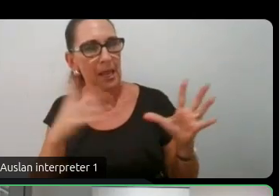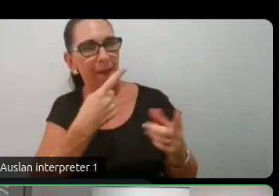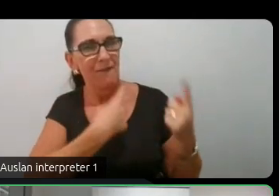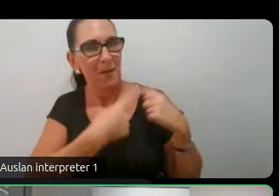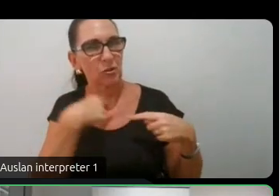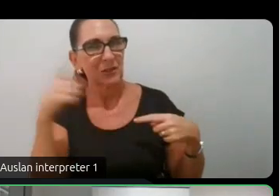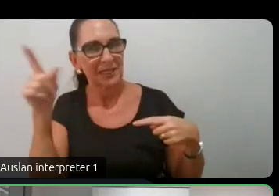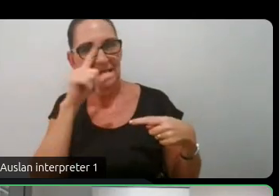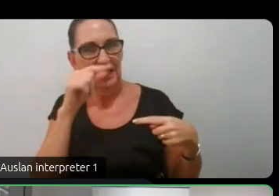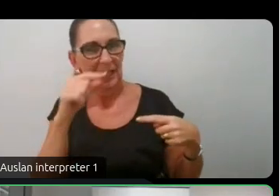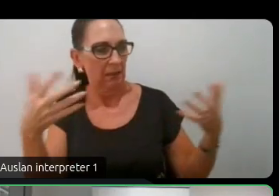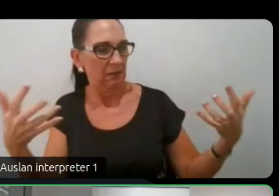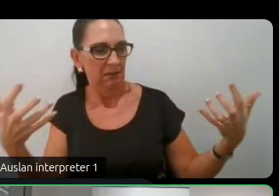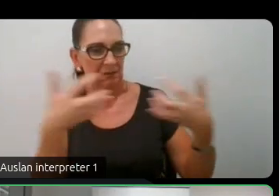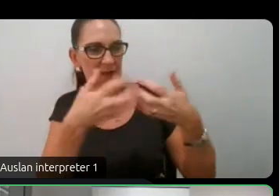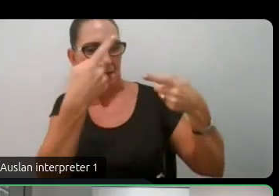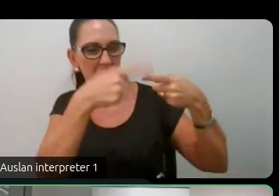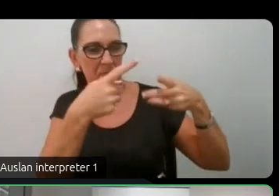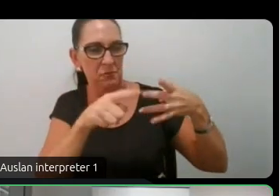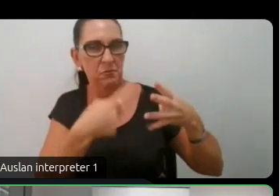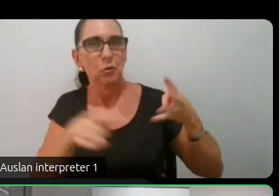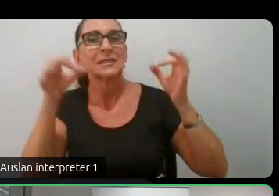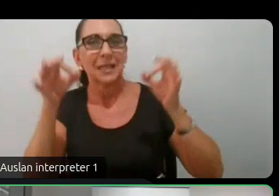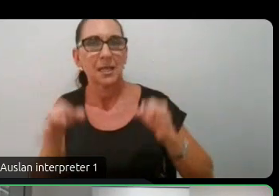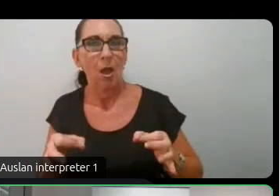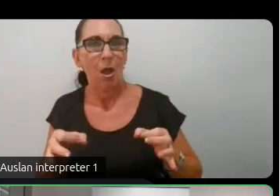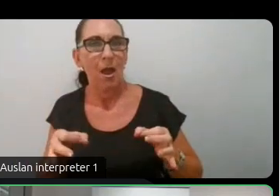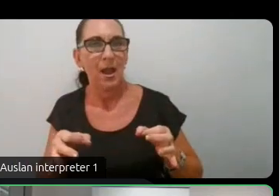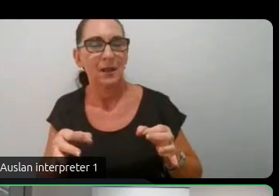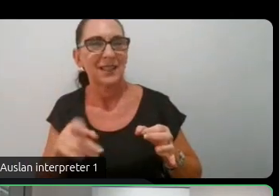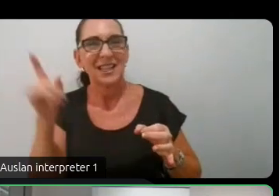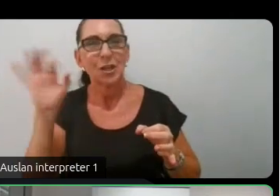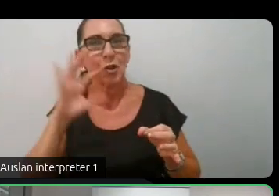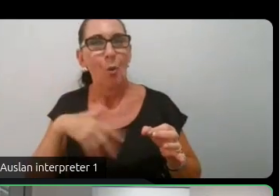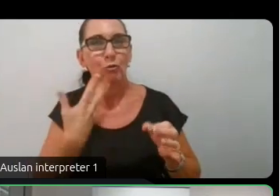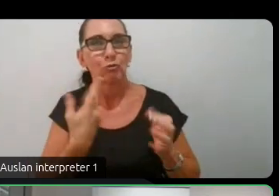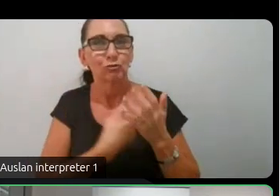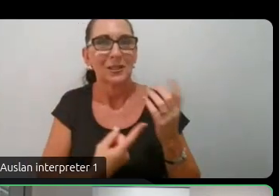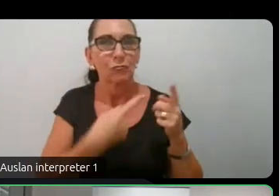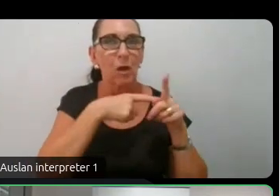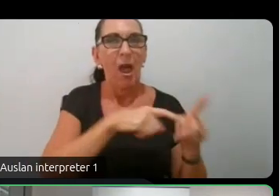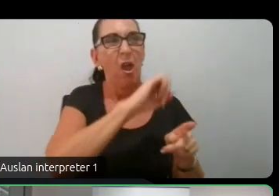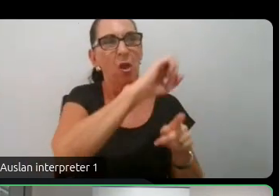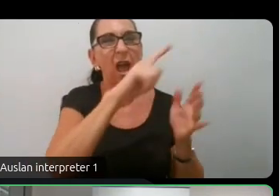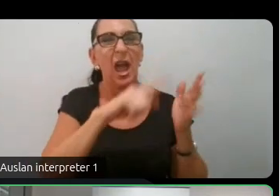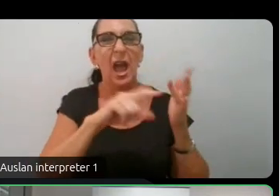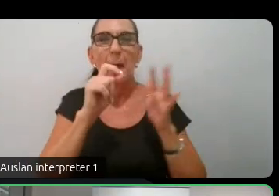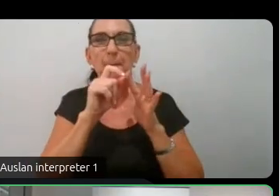a criteria has been met as opposed to relying purely on on a opinion or a recommendation.